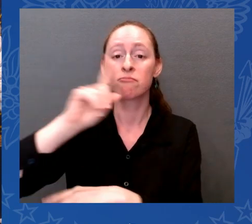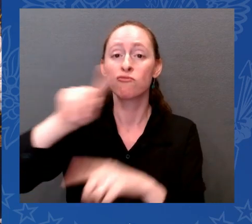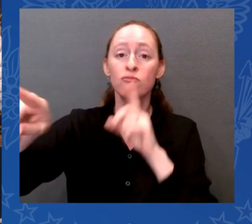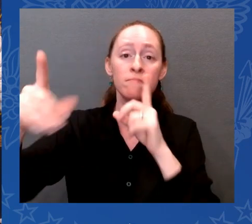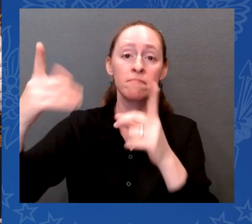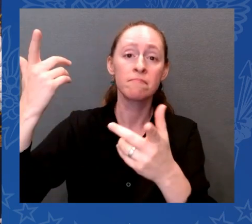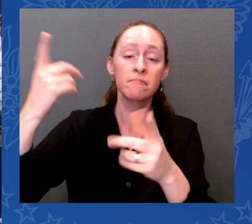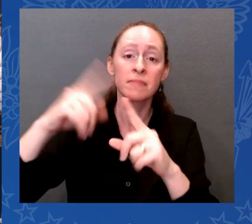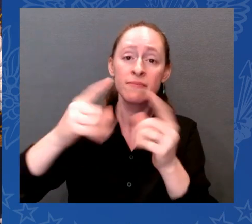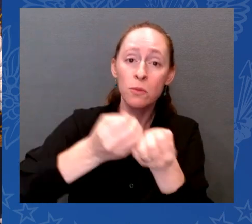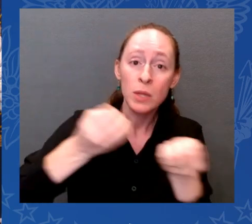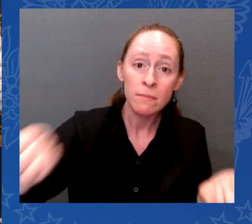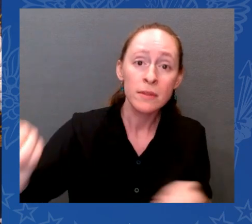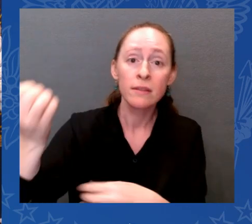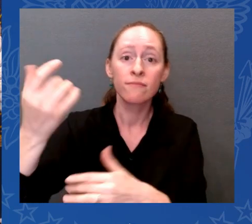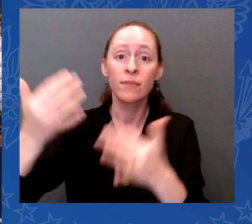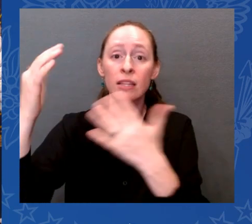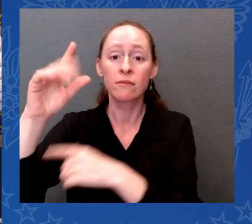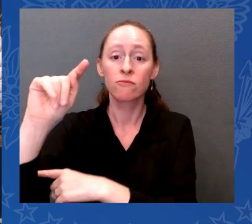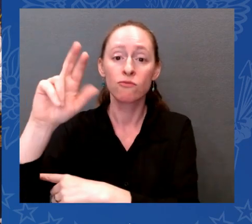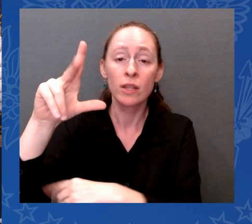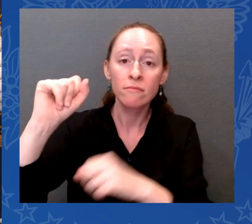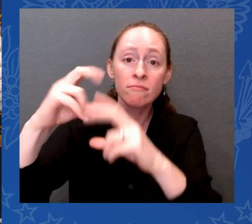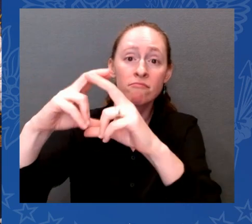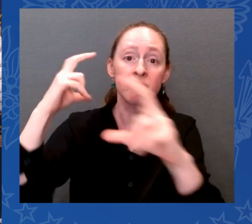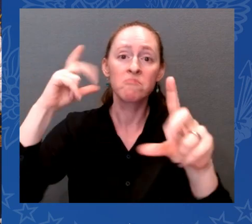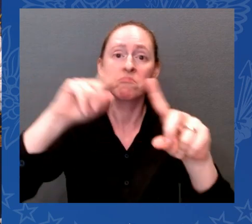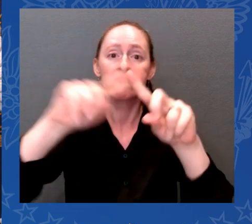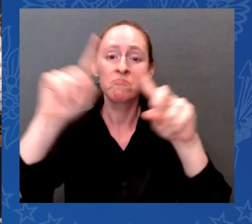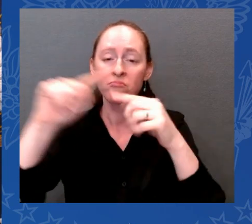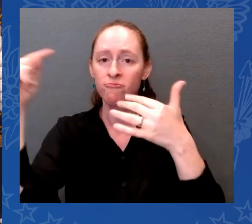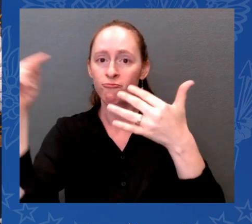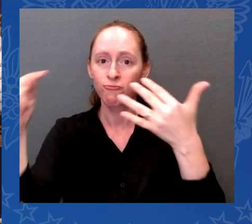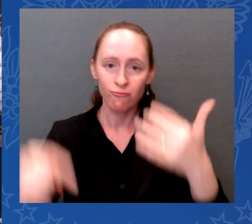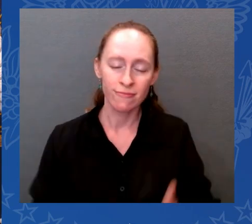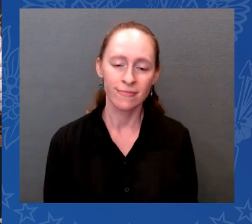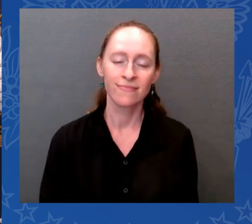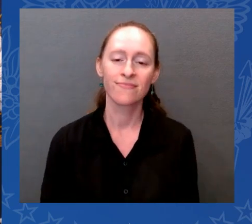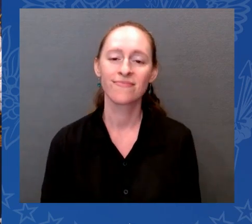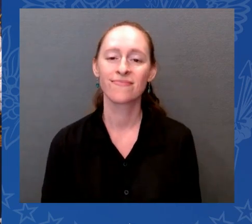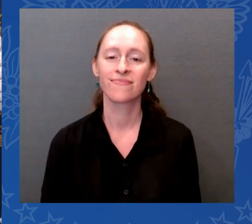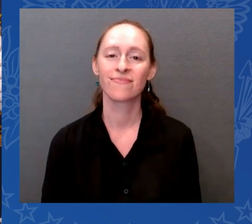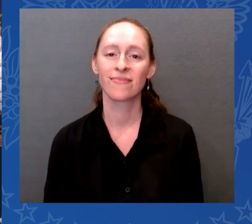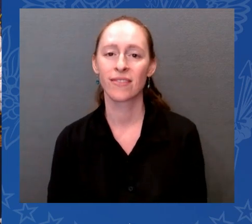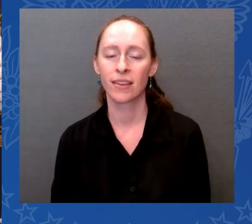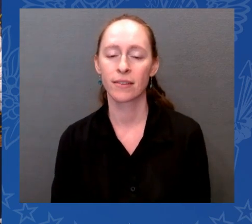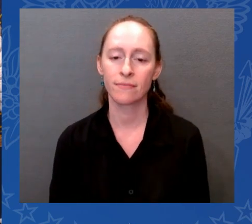A pioneer in research on issues from -- including like cancer prevention. You know, it's close to my heart.